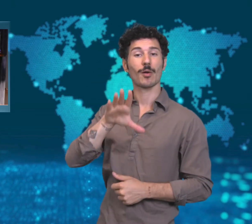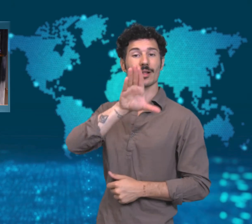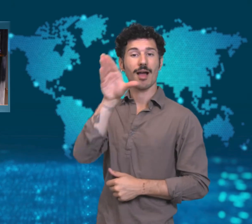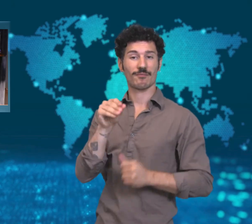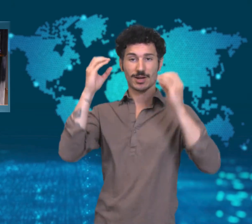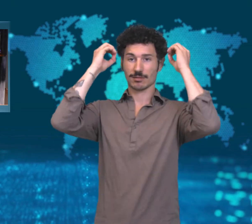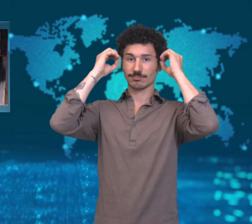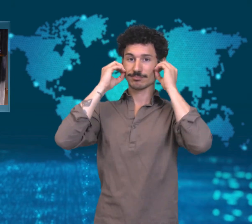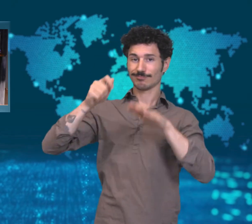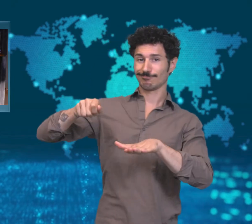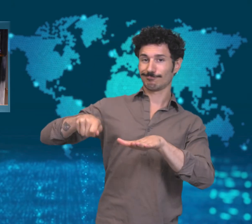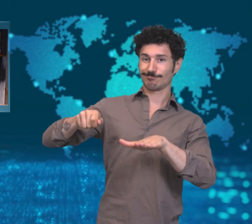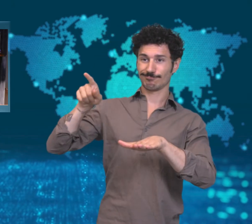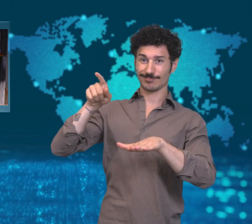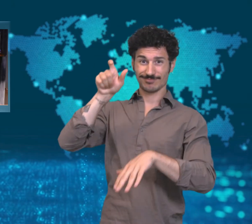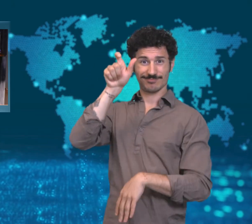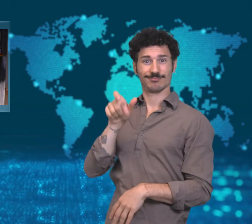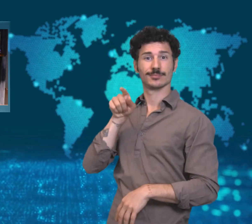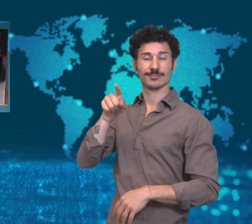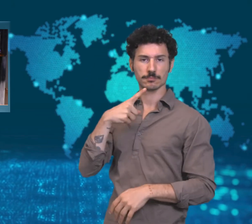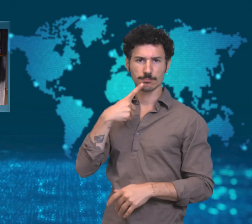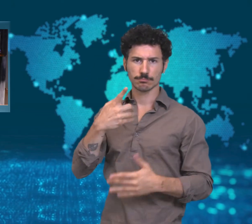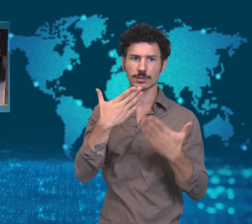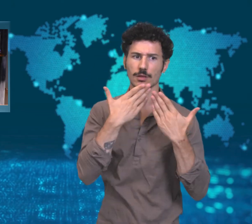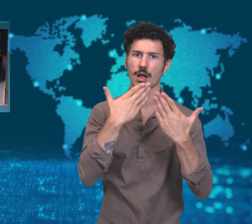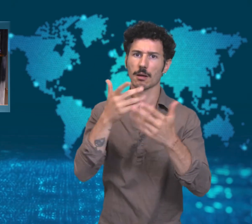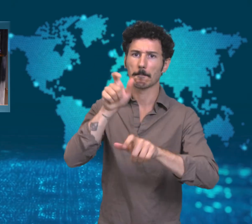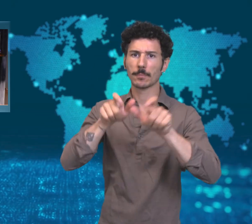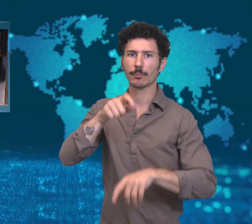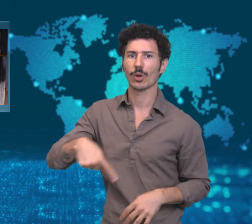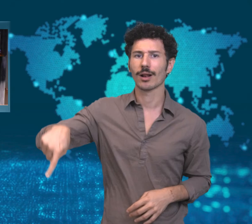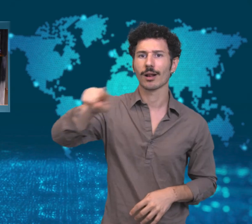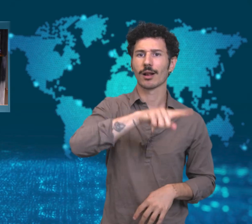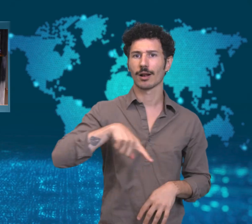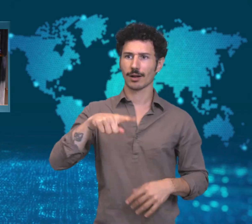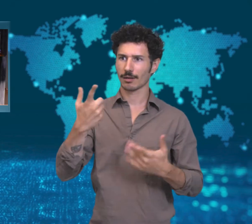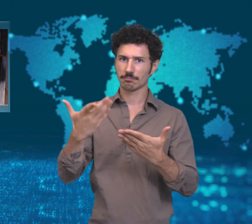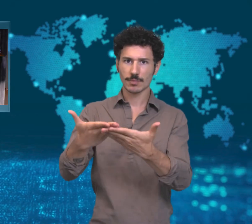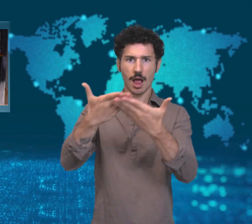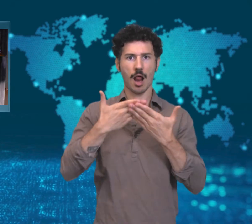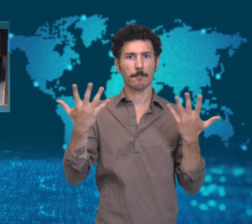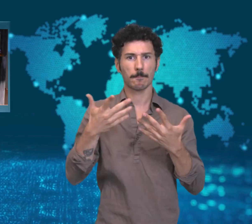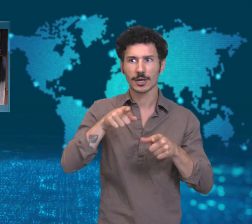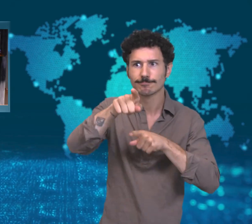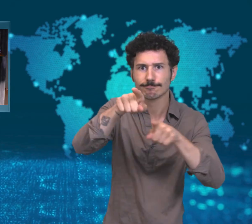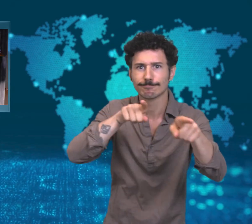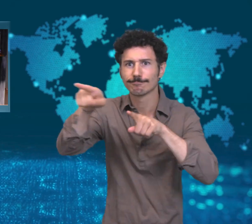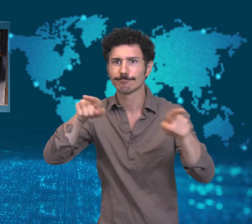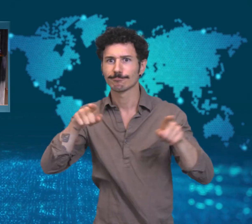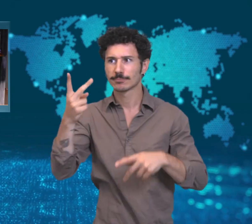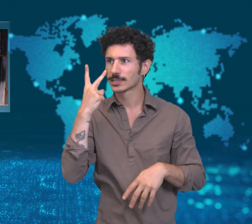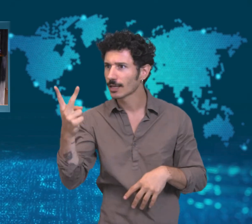community for their help in providing information that led